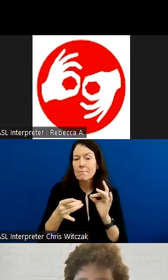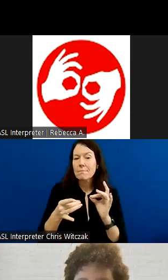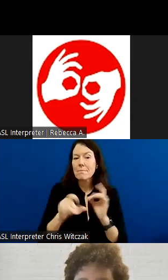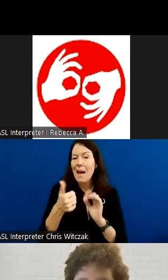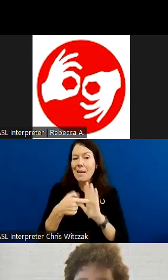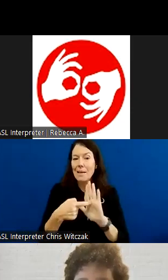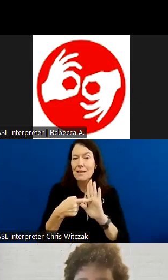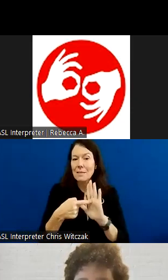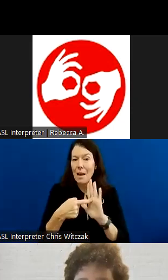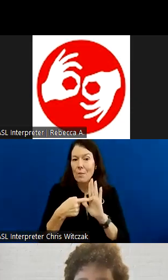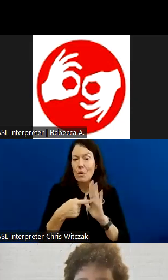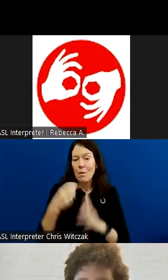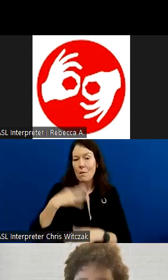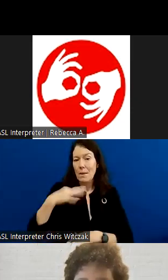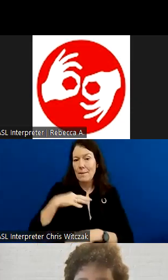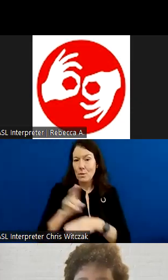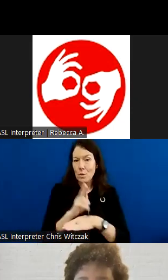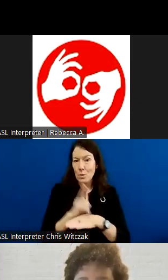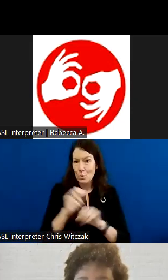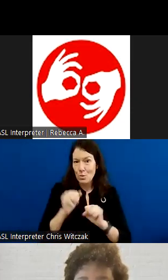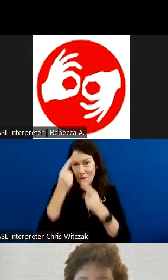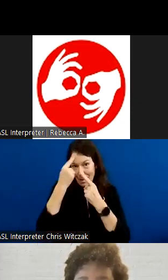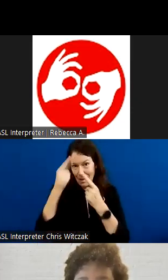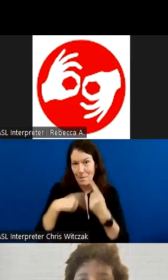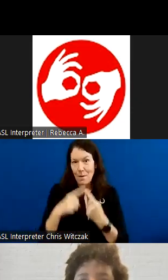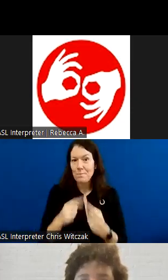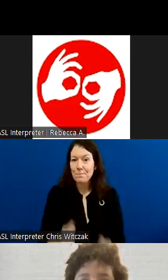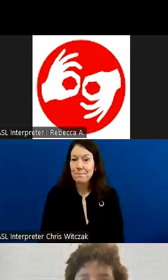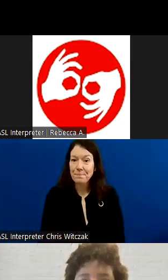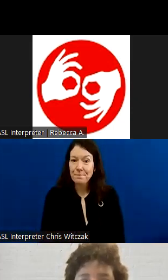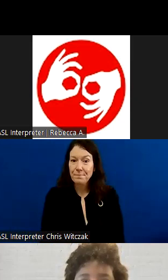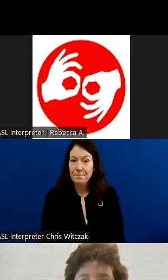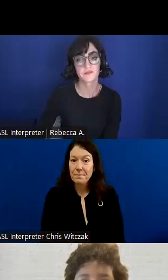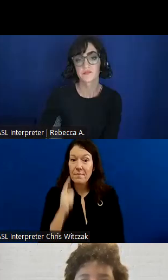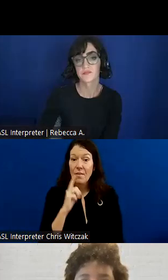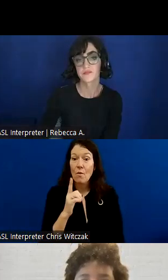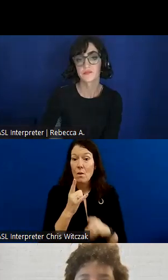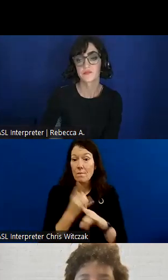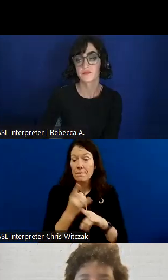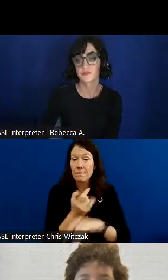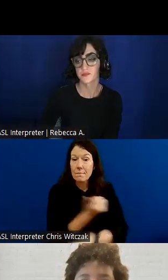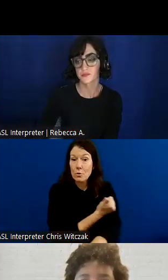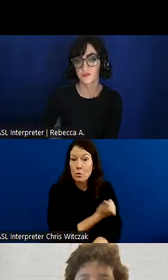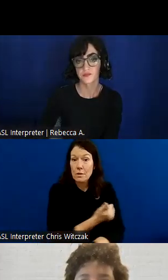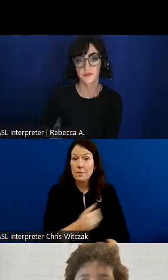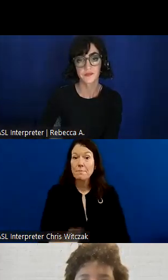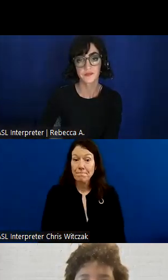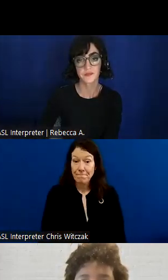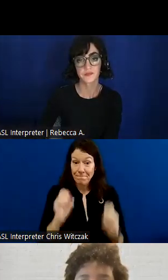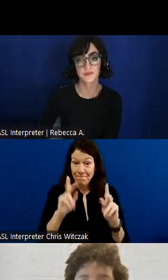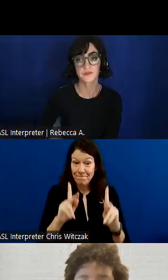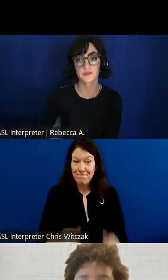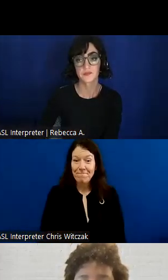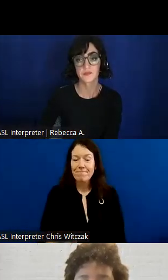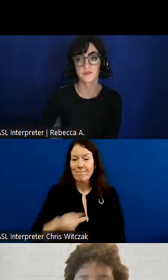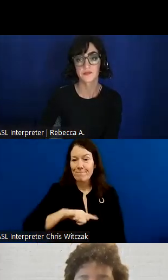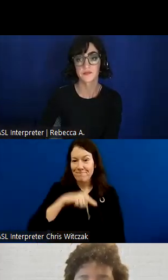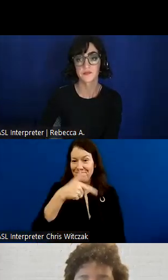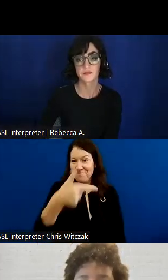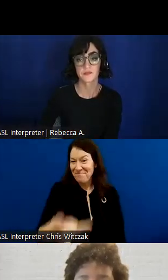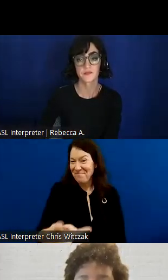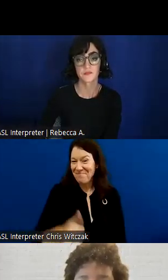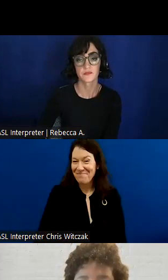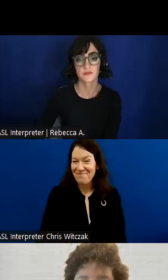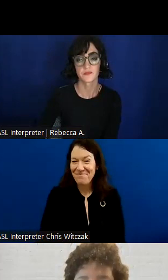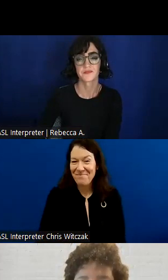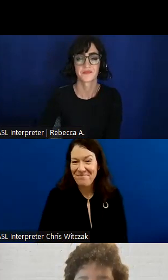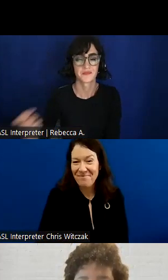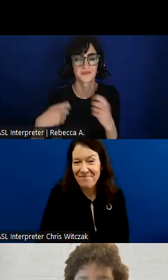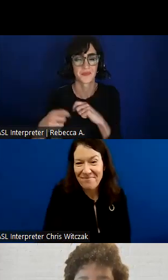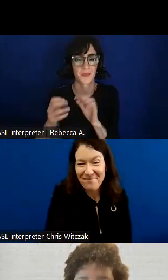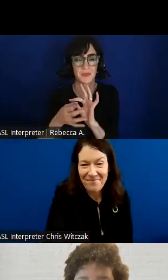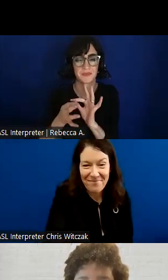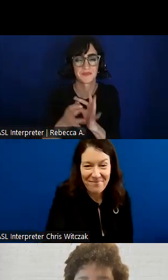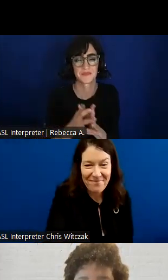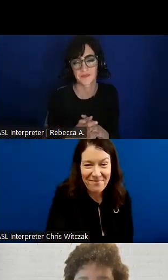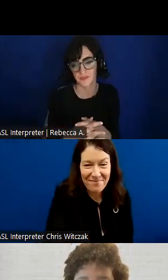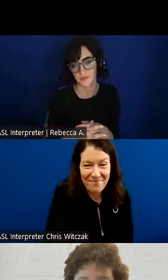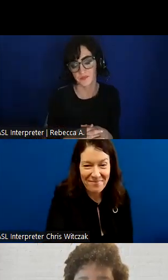of beneficial use that you can think of?